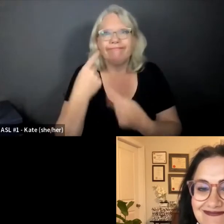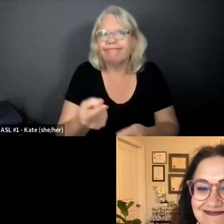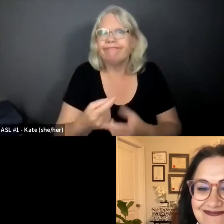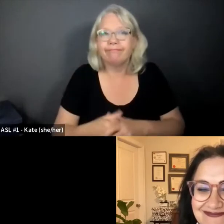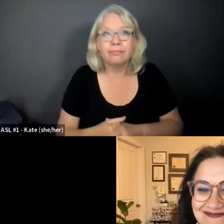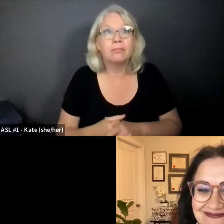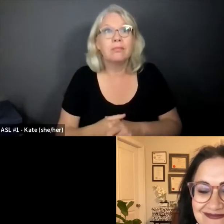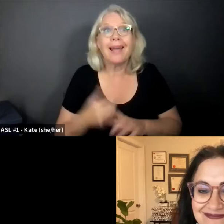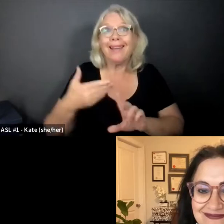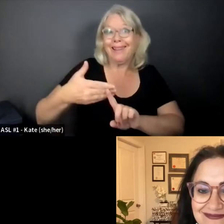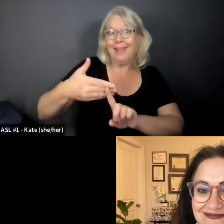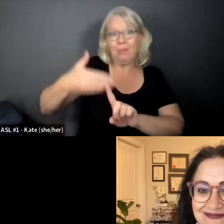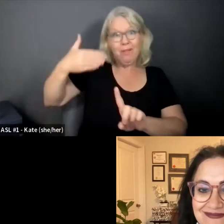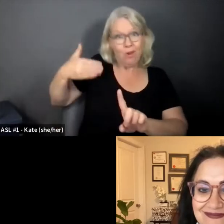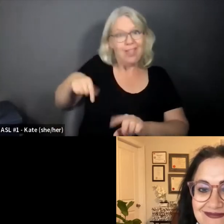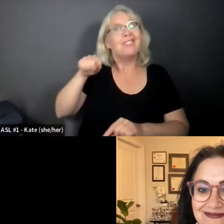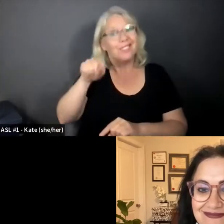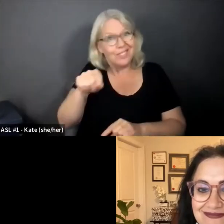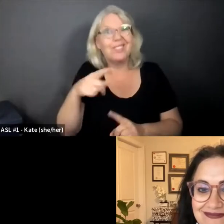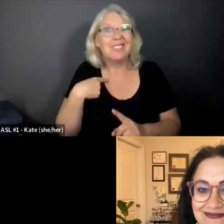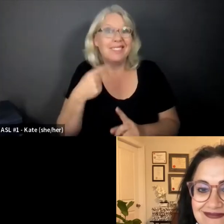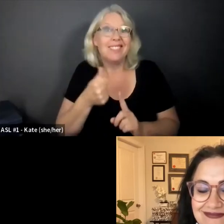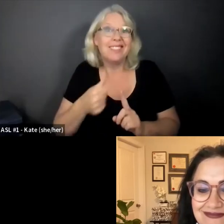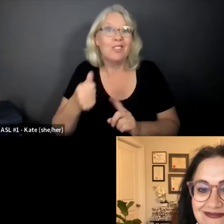FROM 1999 TO 2007.